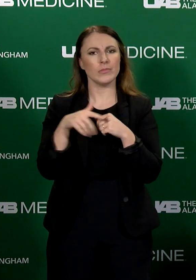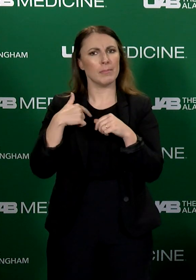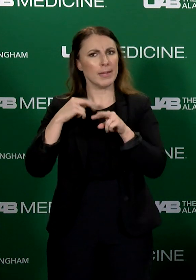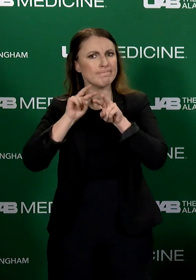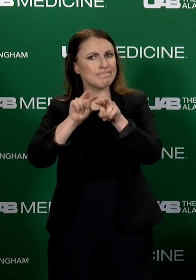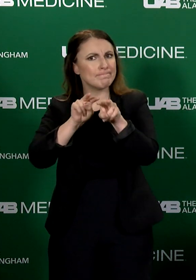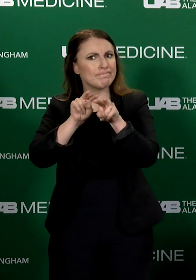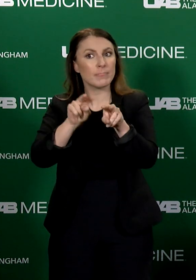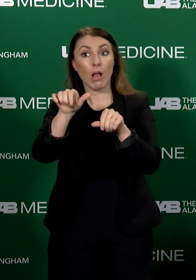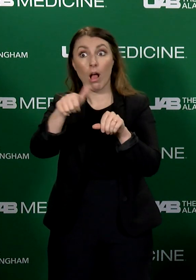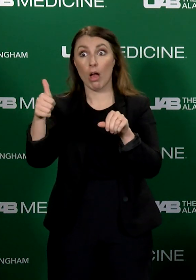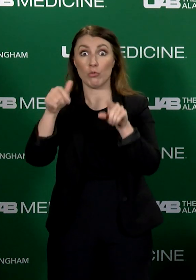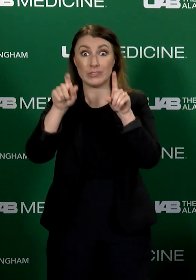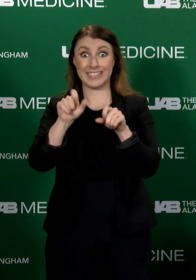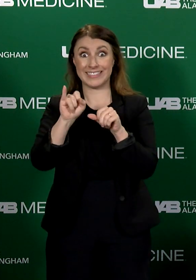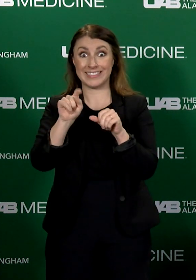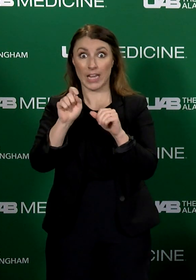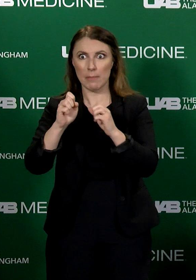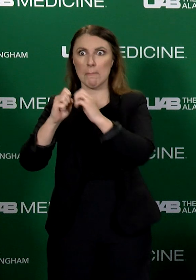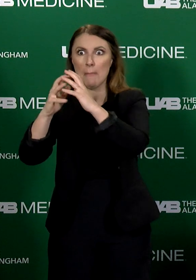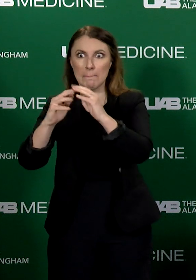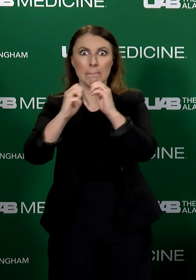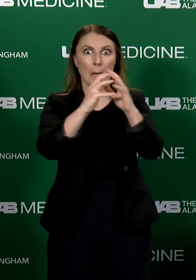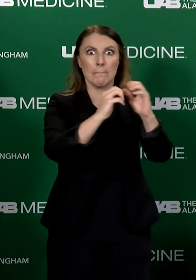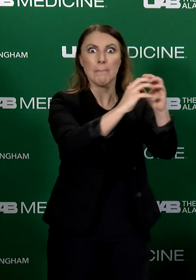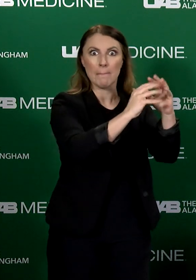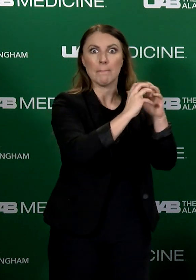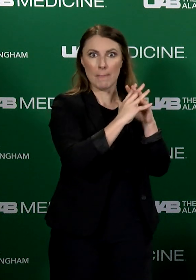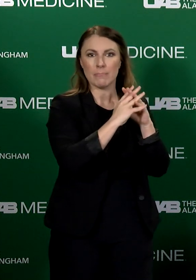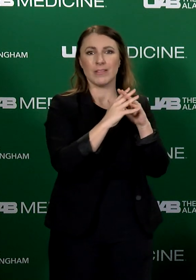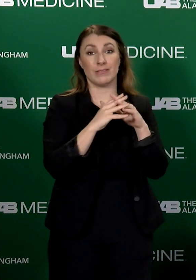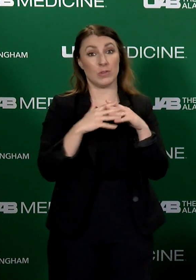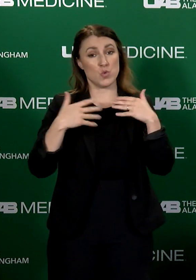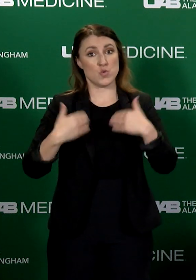test sites open as we're able to do that it took a lot of work to get to this